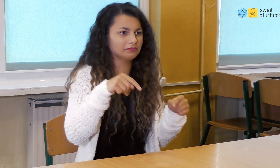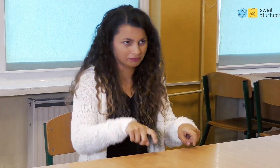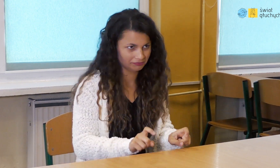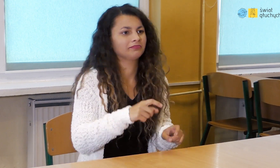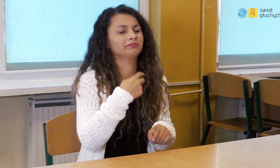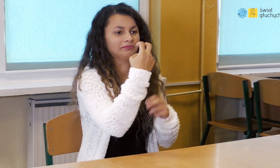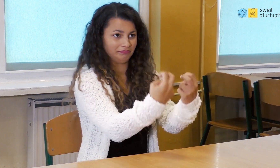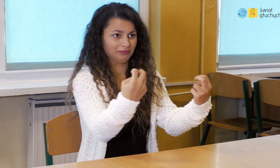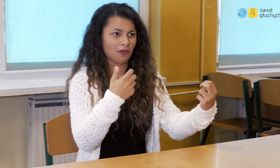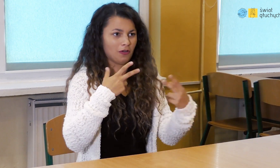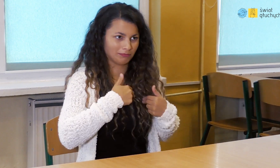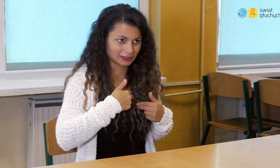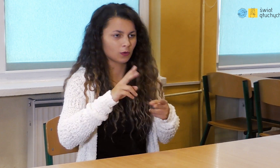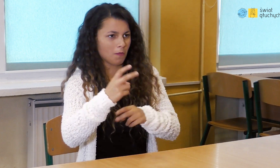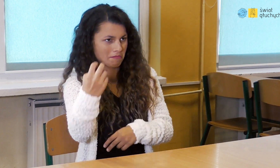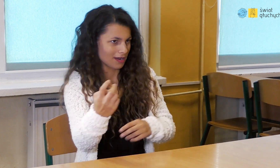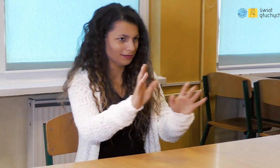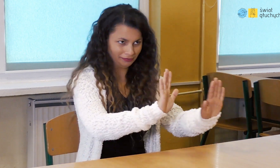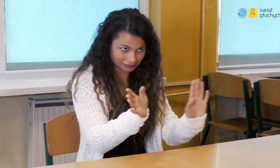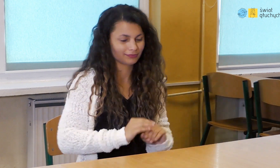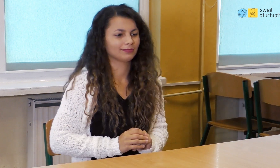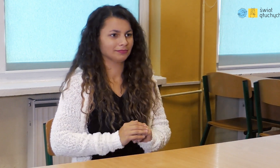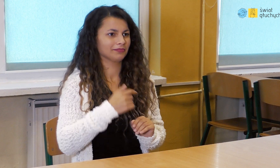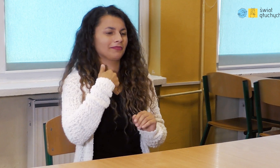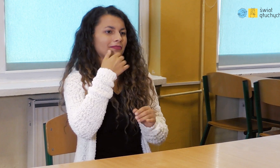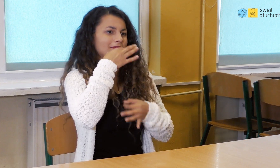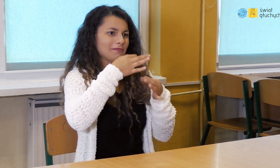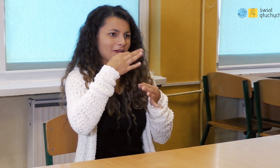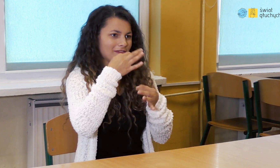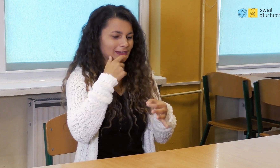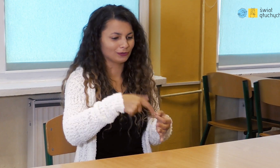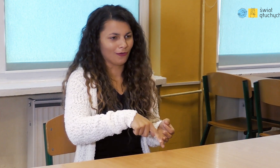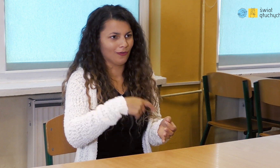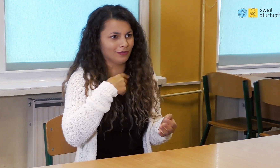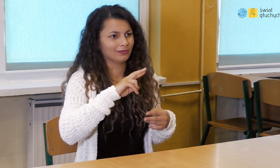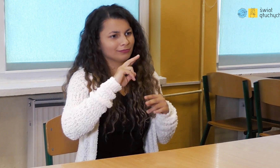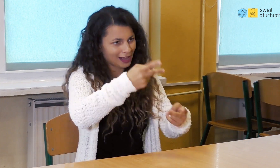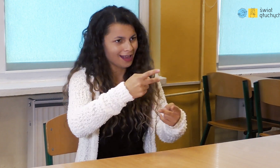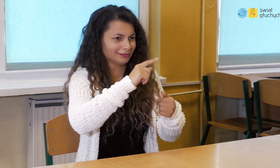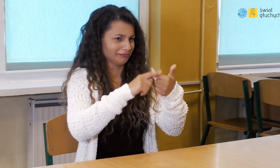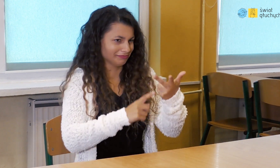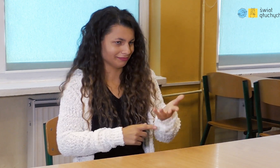Afterward, you present to the committee based on the drawn illustration,